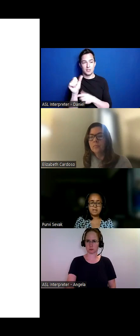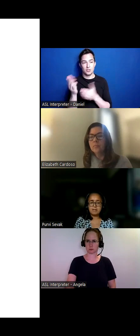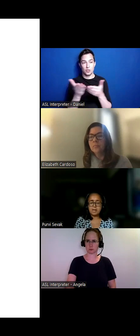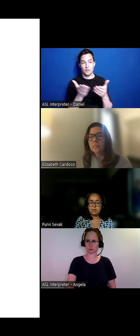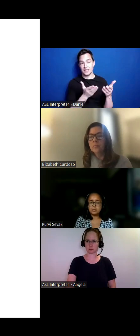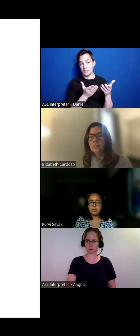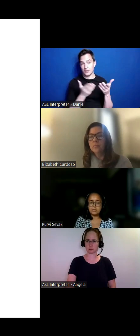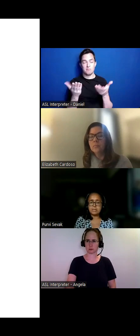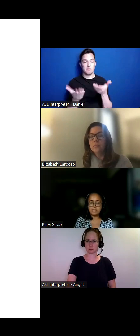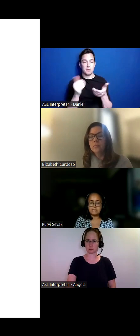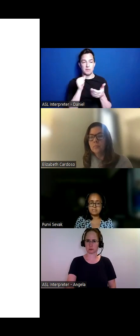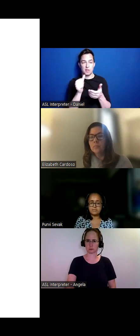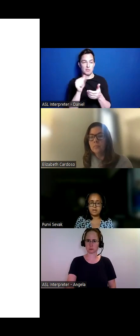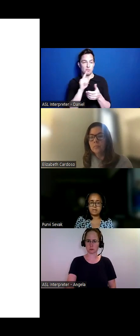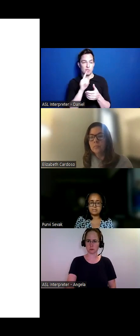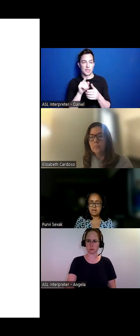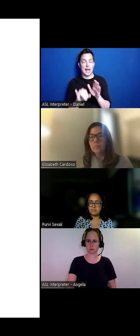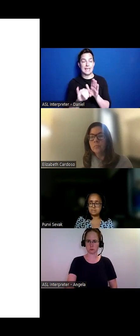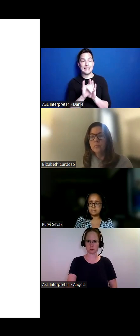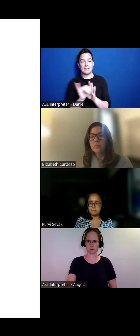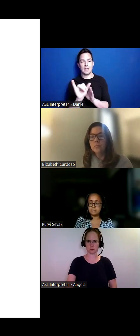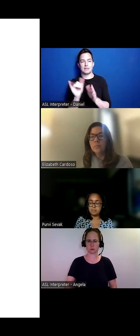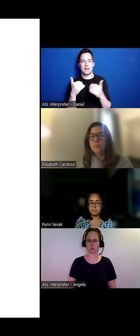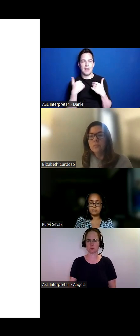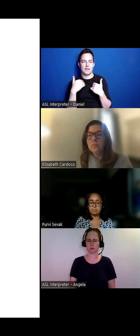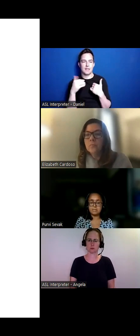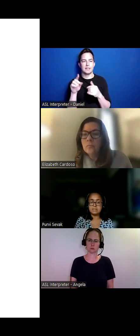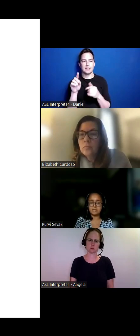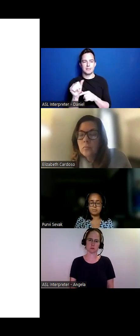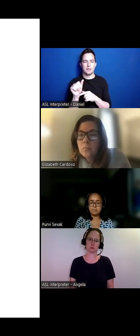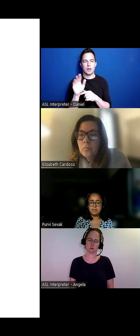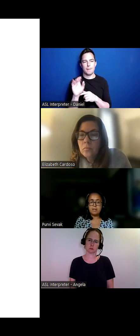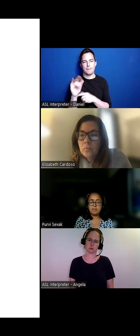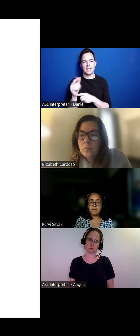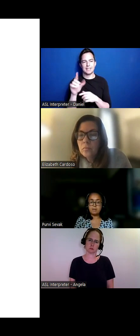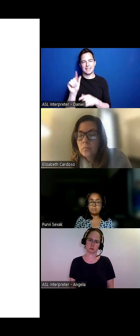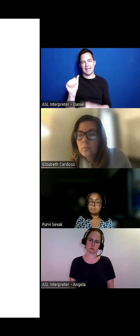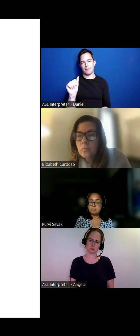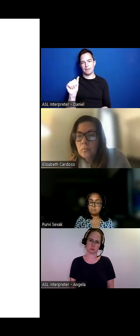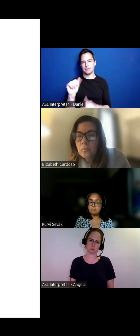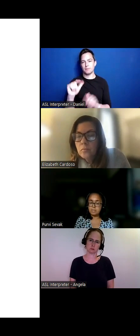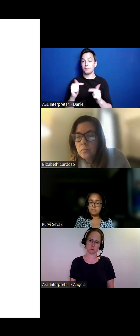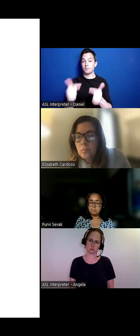they might also not really identify as having a disability or being disabled. They might be,